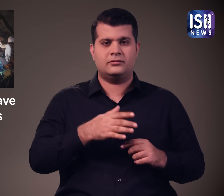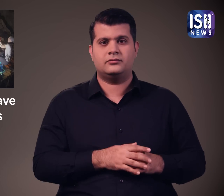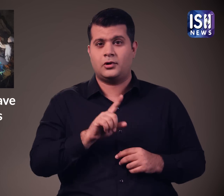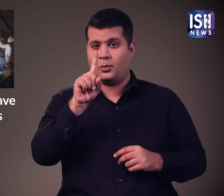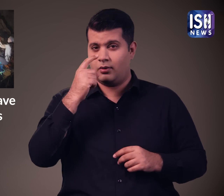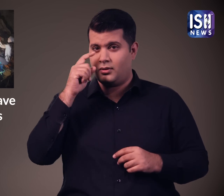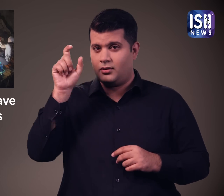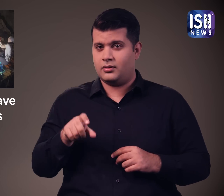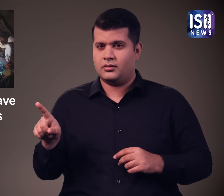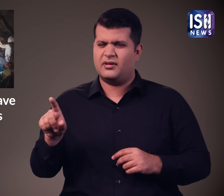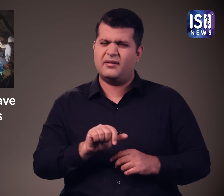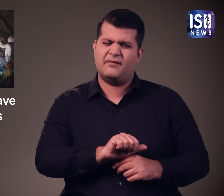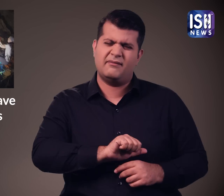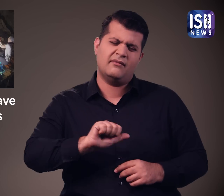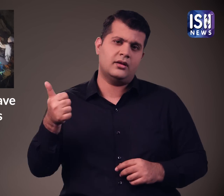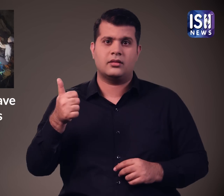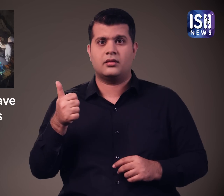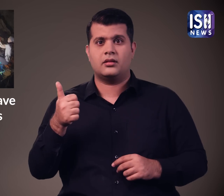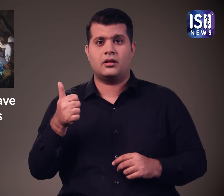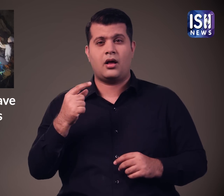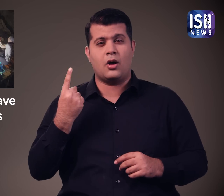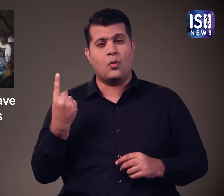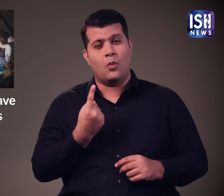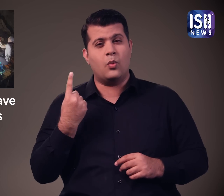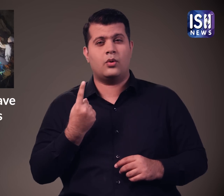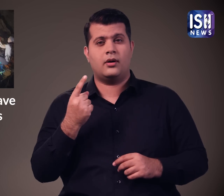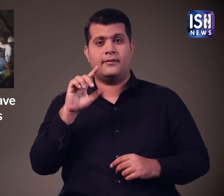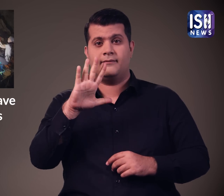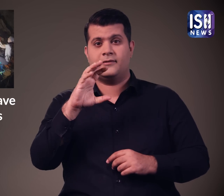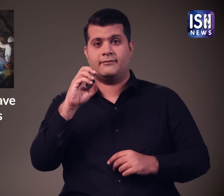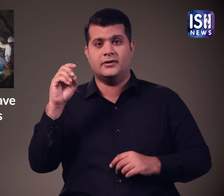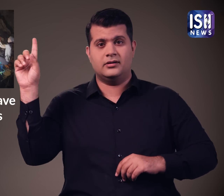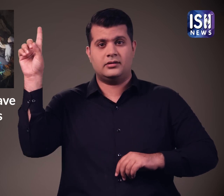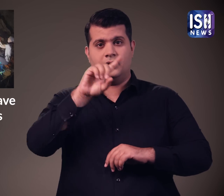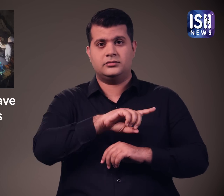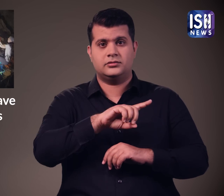However there was a woman who stayed along for 500 days!